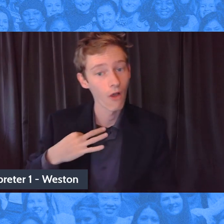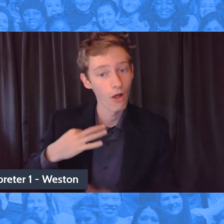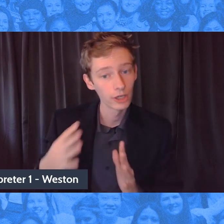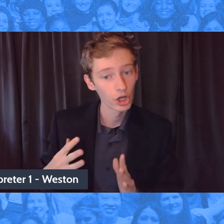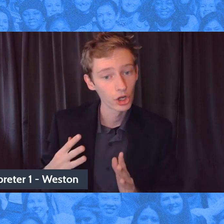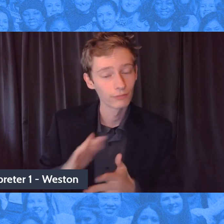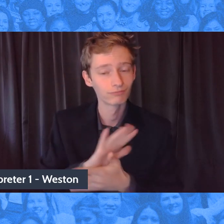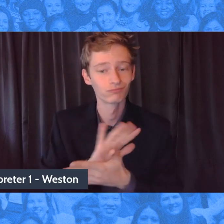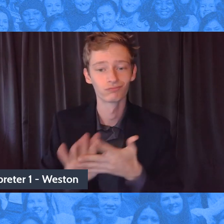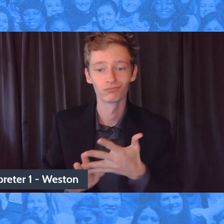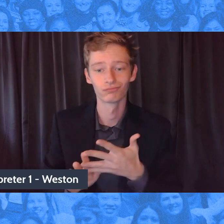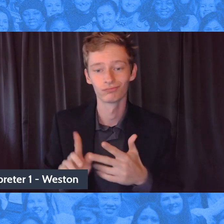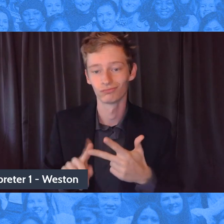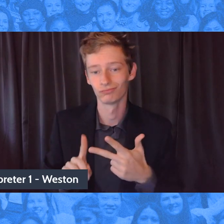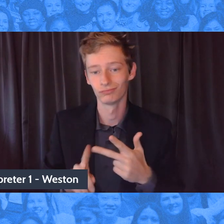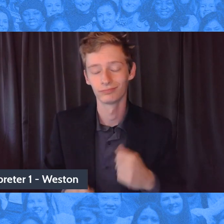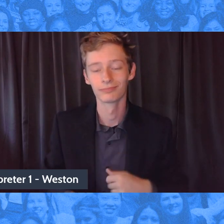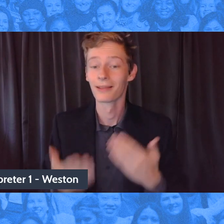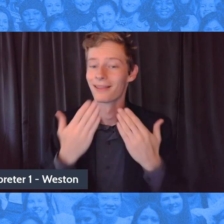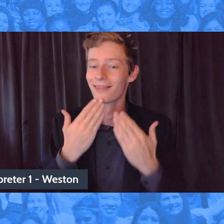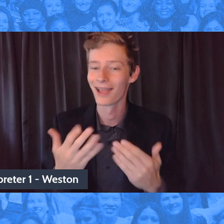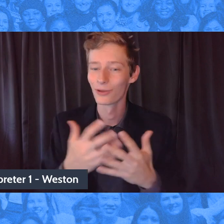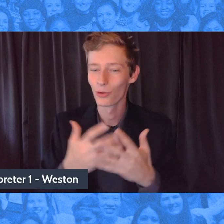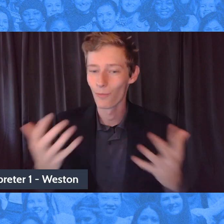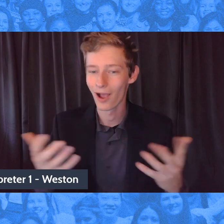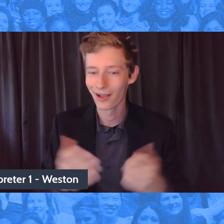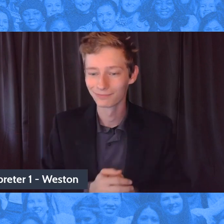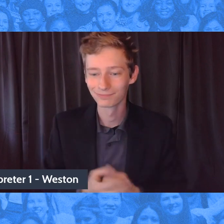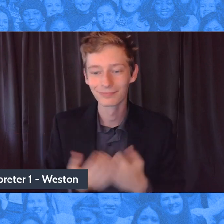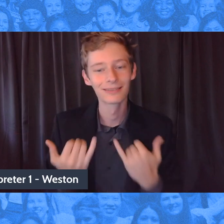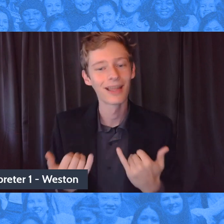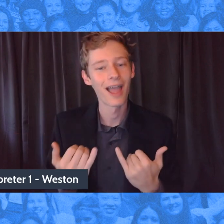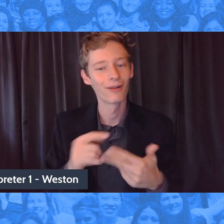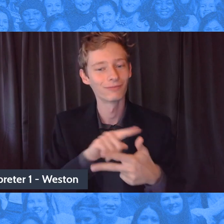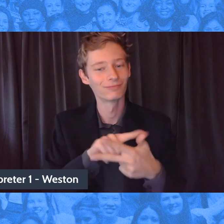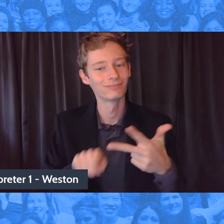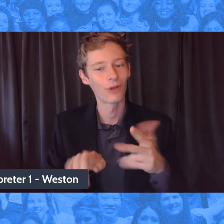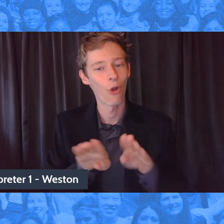Thank you so much. And you all now have the opportunity to choose those three networking rooms.